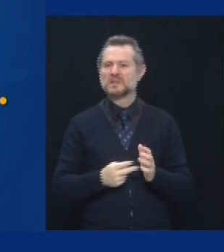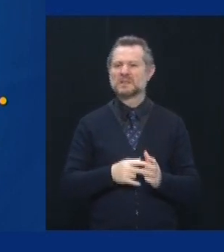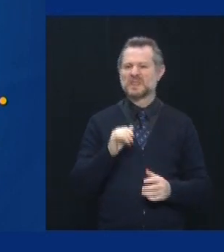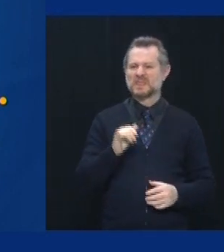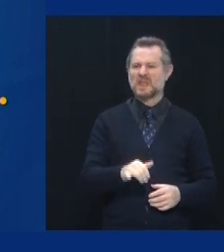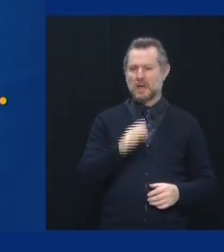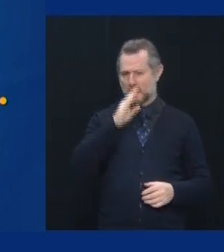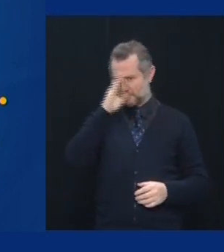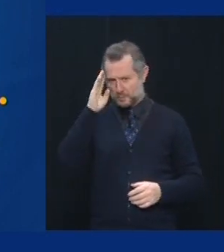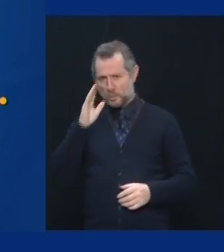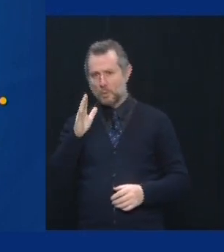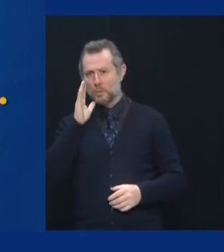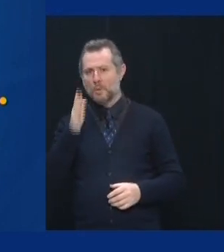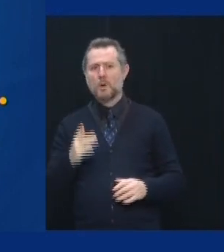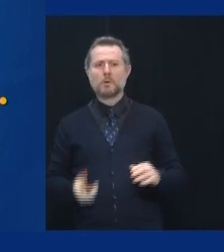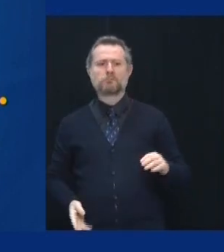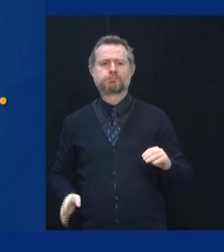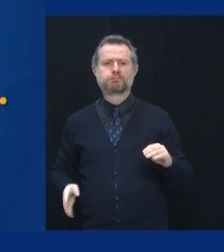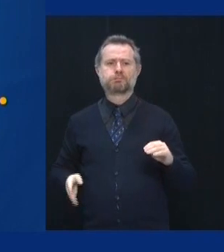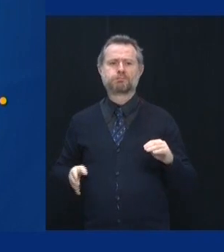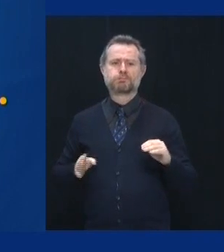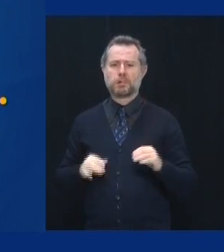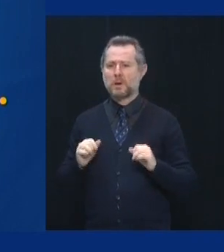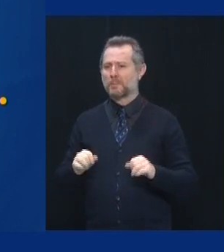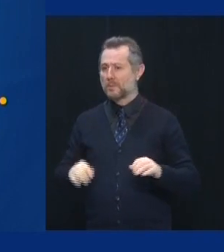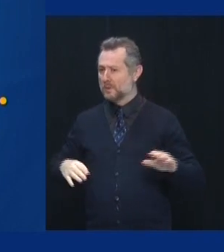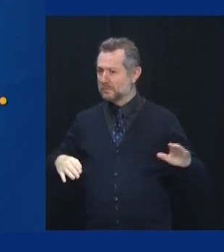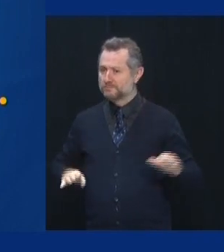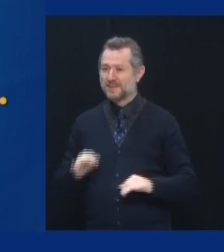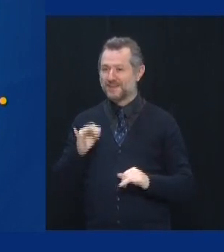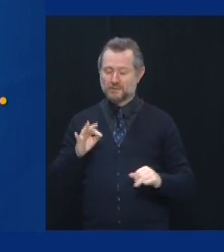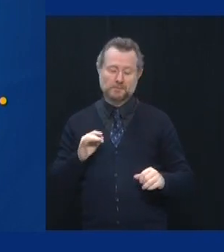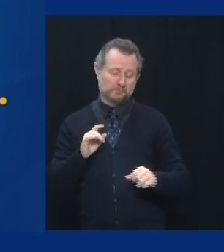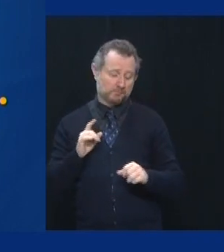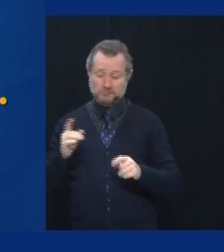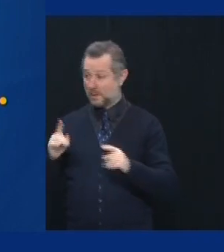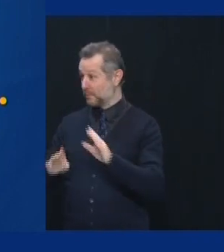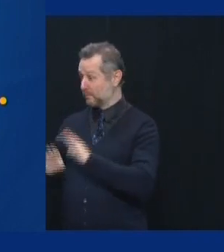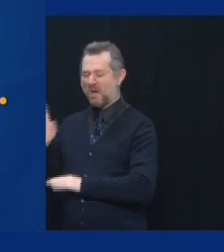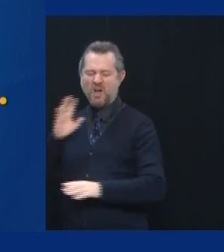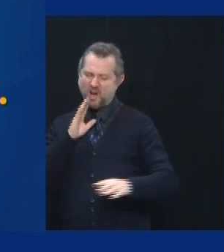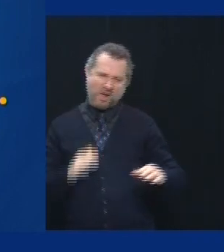MY CONCERN, OUR CONCERN, DEPARTMENT OF HEALTH'S CONCERN, MORE IMPORTANT, THE LOW VACCINATED HOSPITAL STAFF WILL